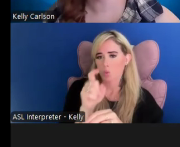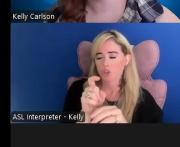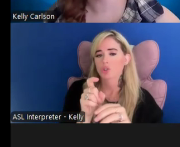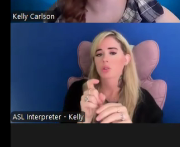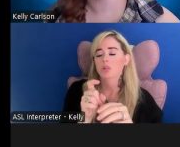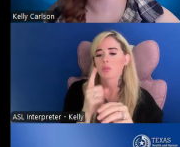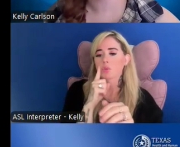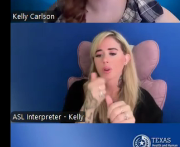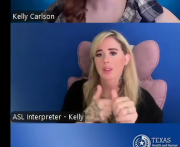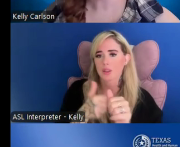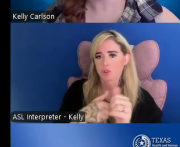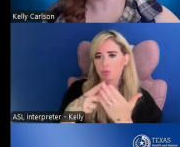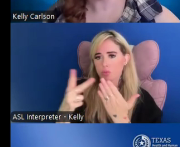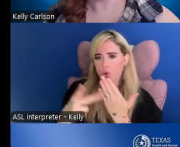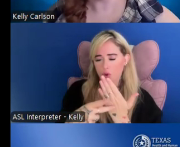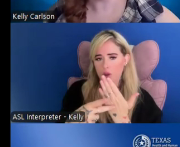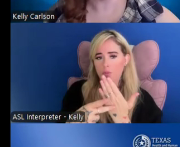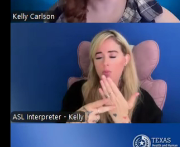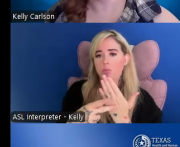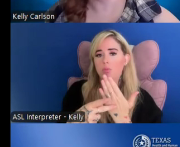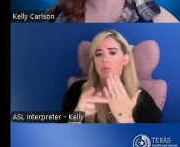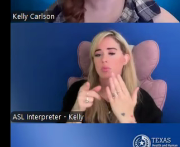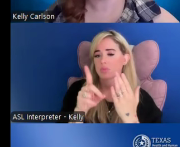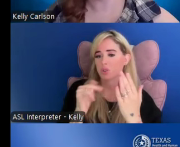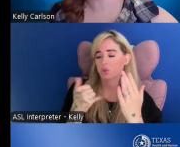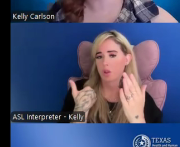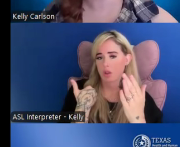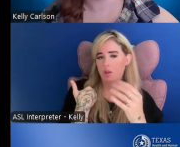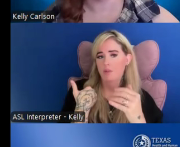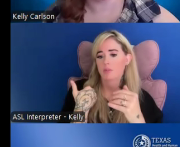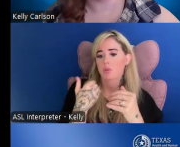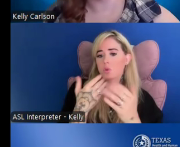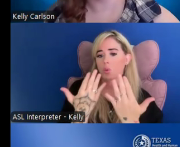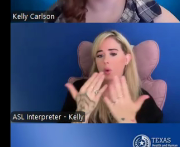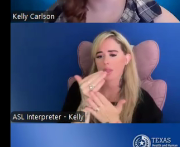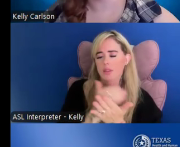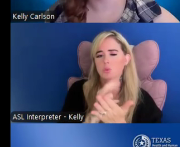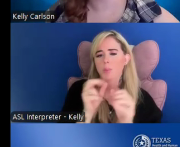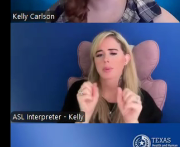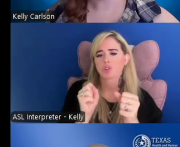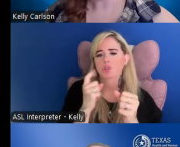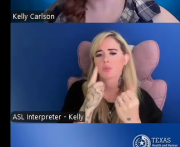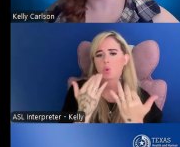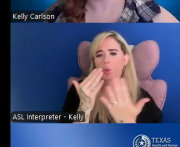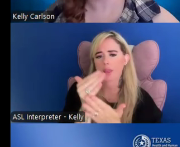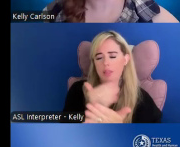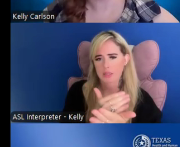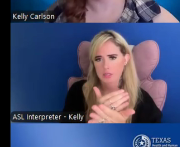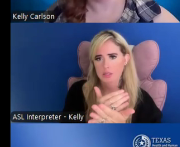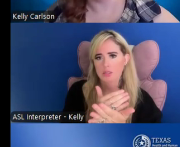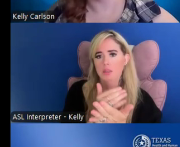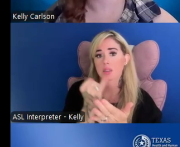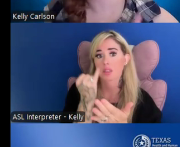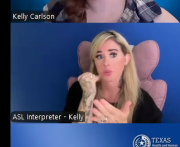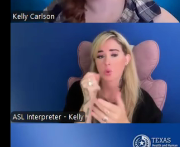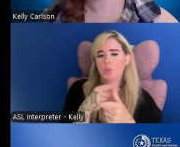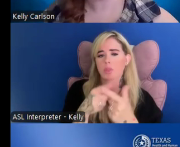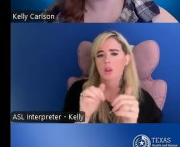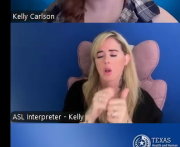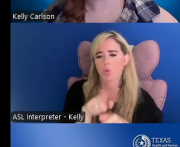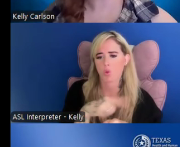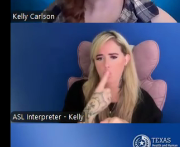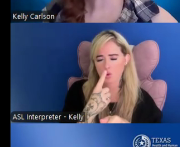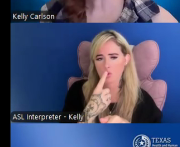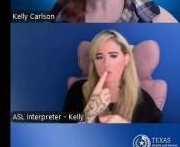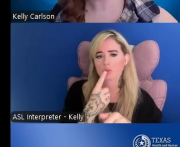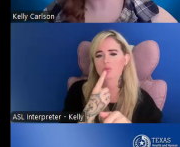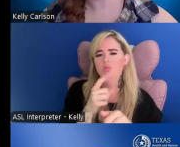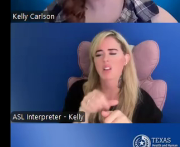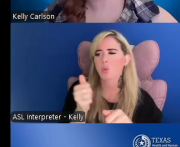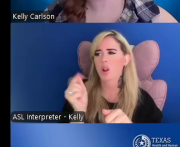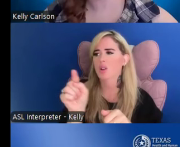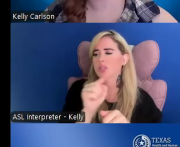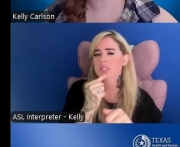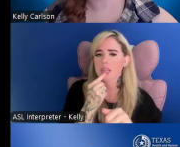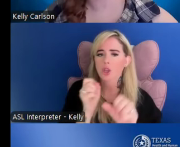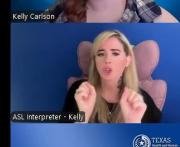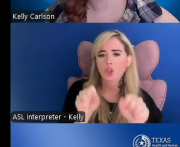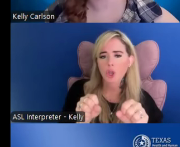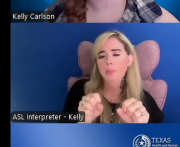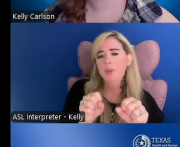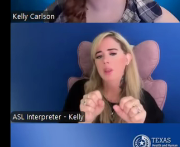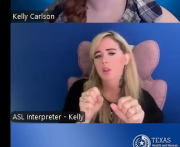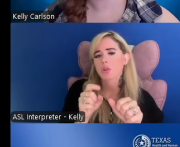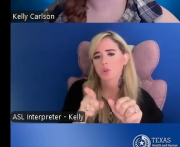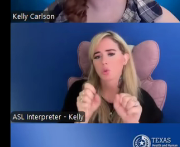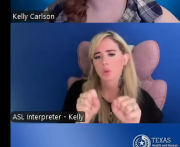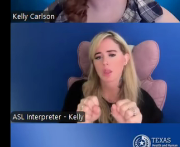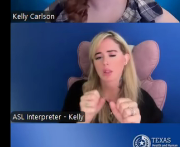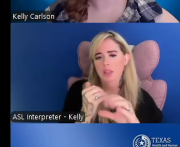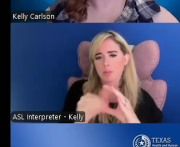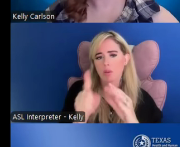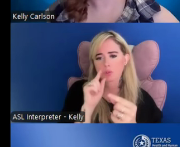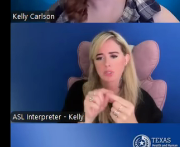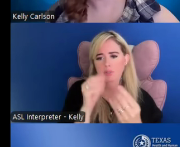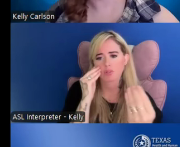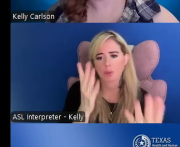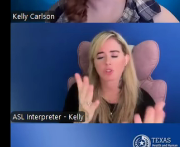There was a question asking for each of the different programs, was there -- are there wait lists or is there the potential for wait lists? And if so, how long? Everybody else is saying, there could be, and you can email for specific information.